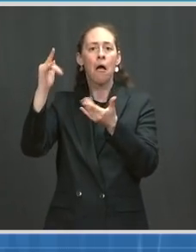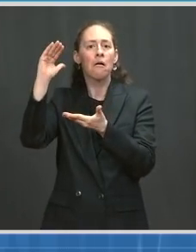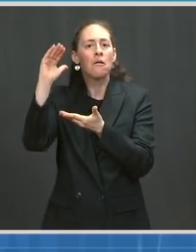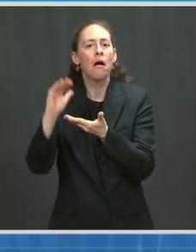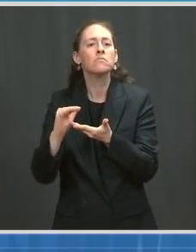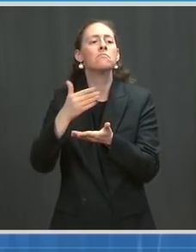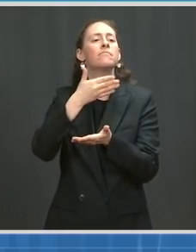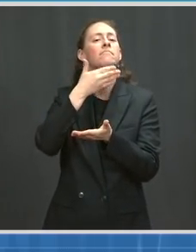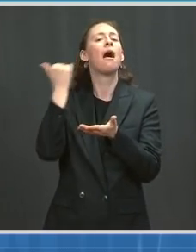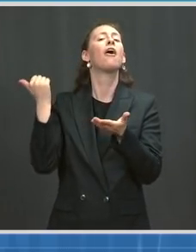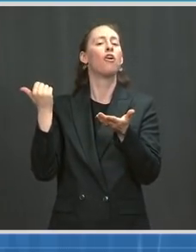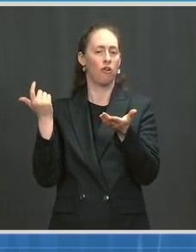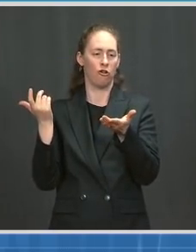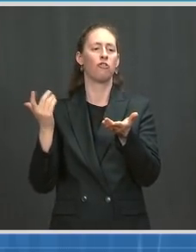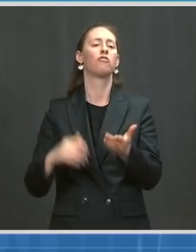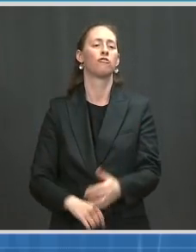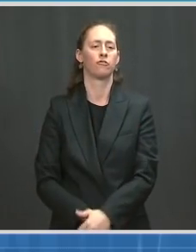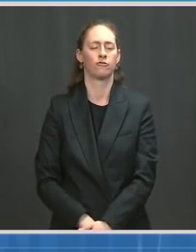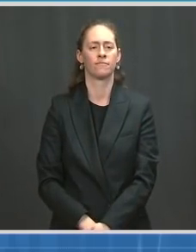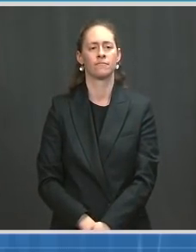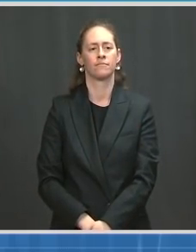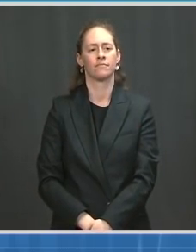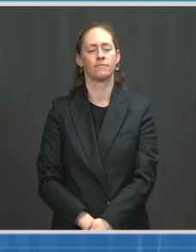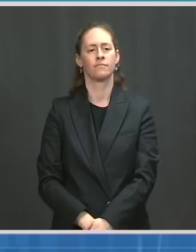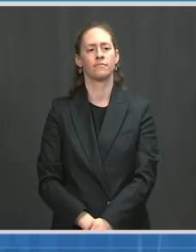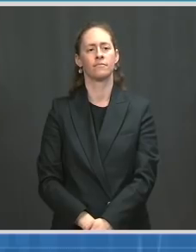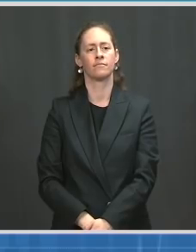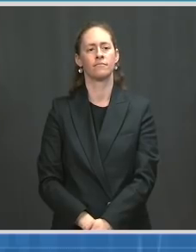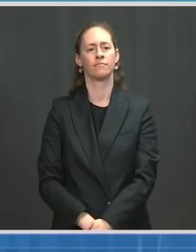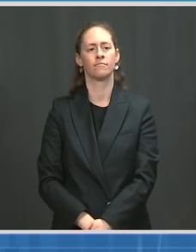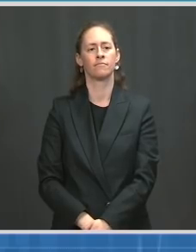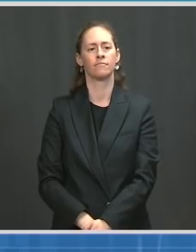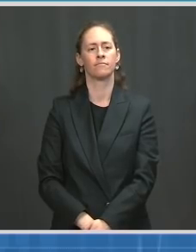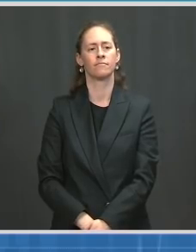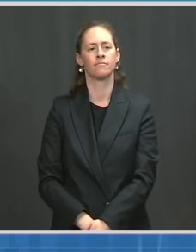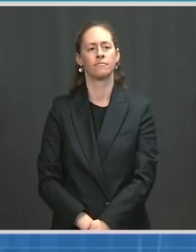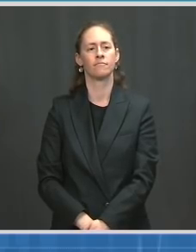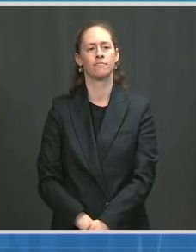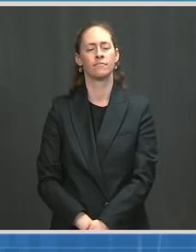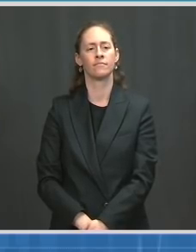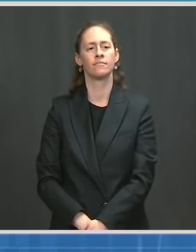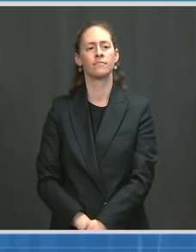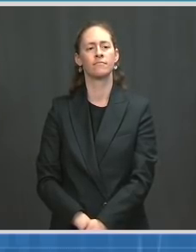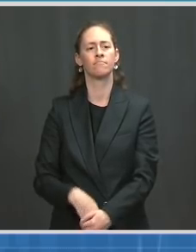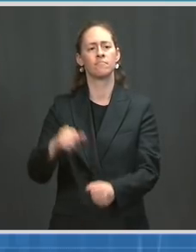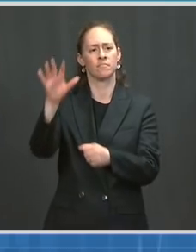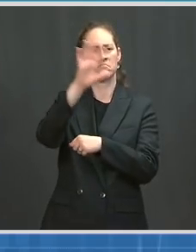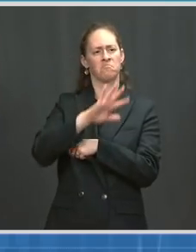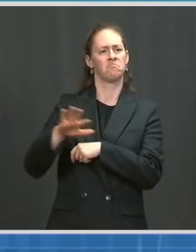or 10 percent of the entire U.S., in which we would characterize having low transmission.